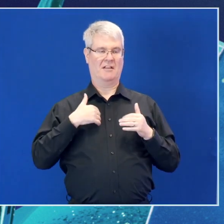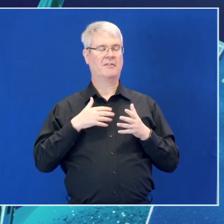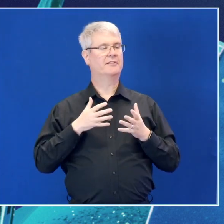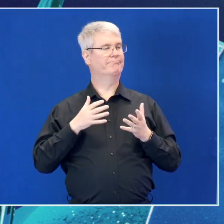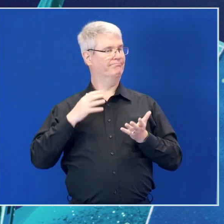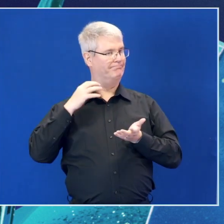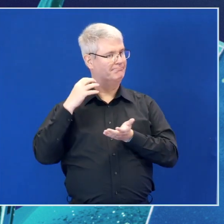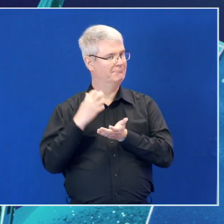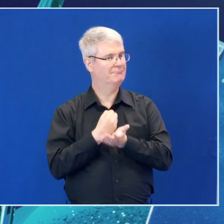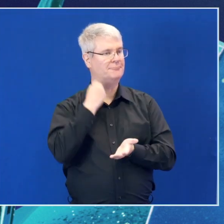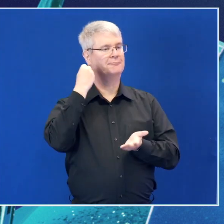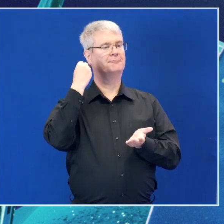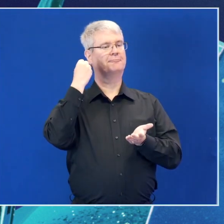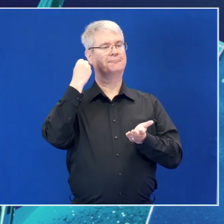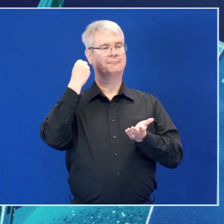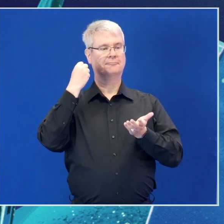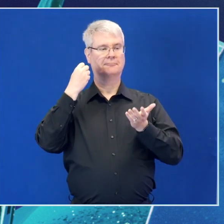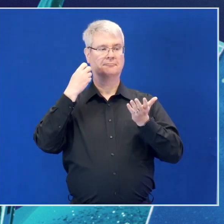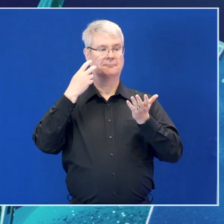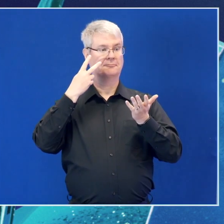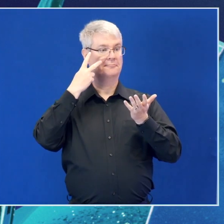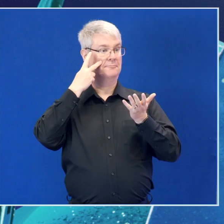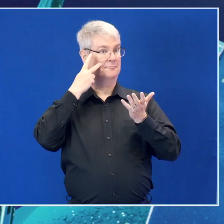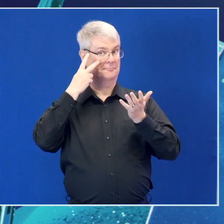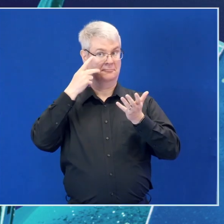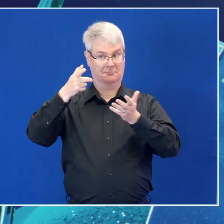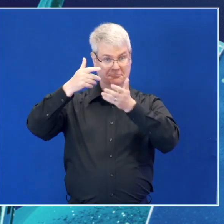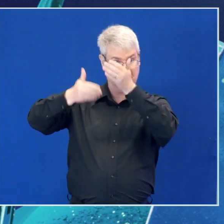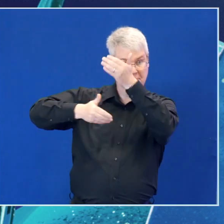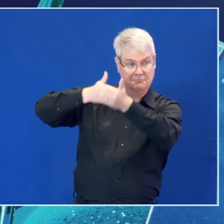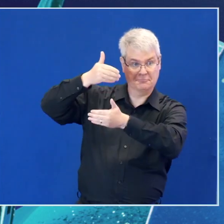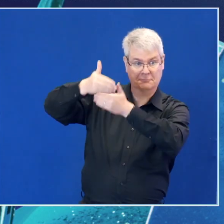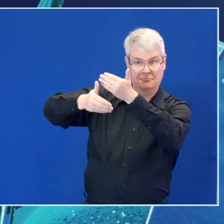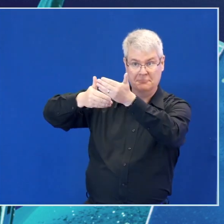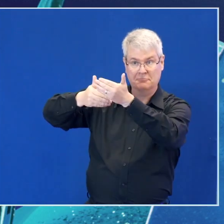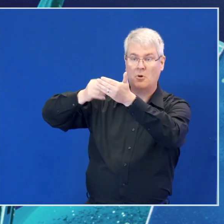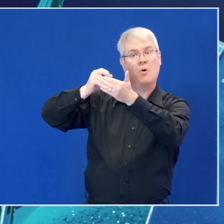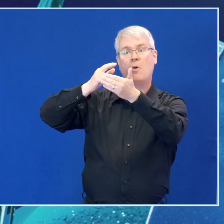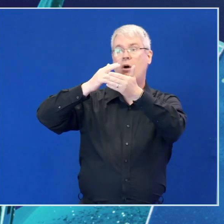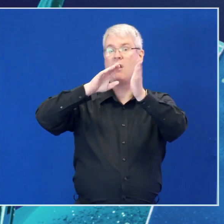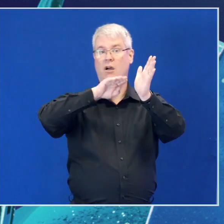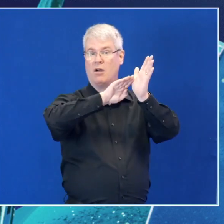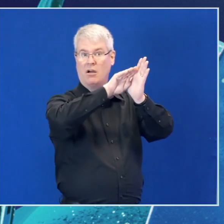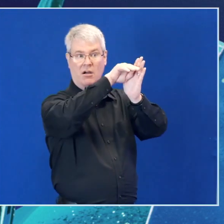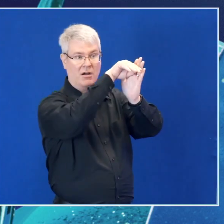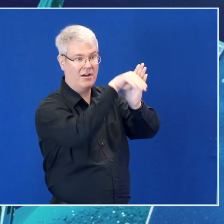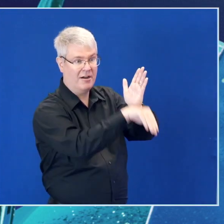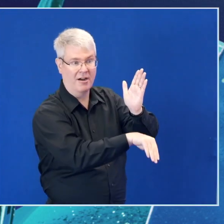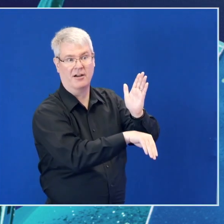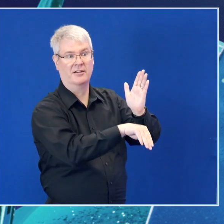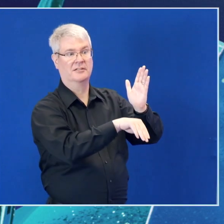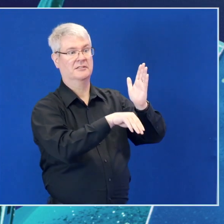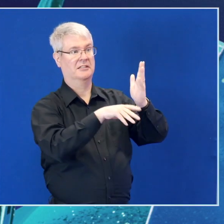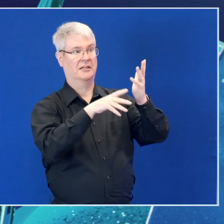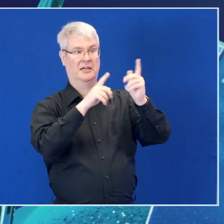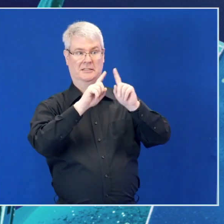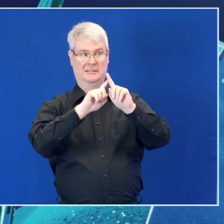when systems are working well and when systems are not working well, and the difference that really can make.